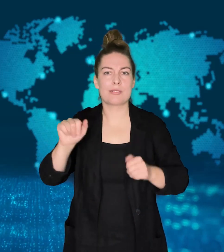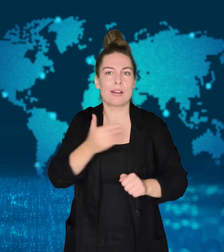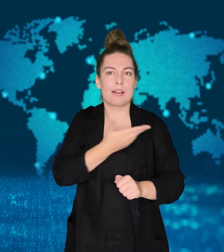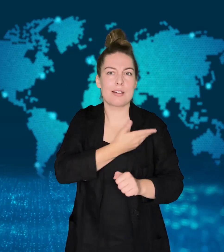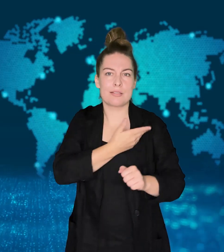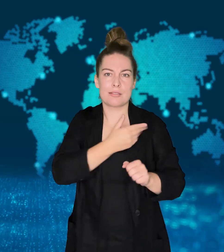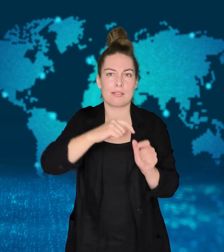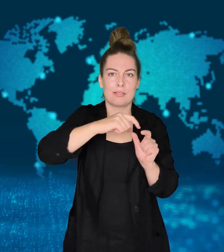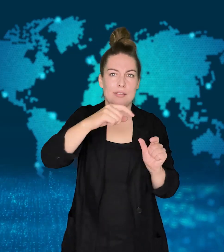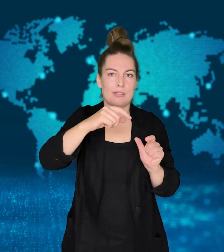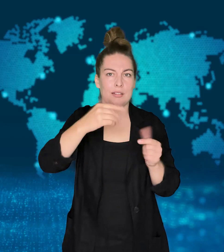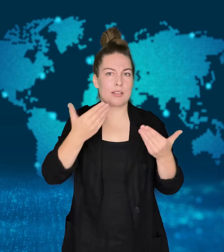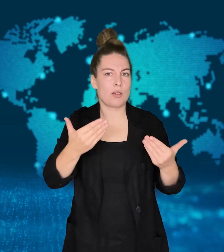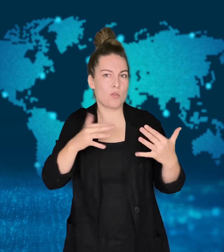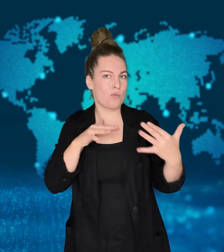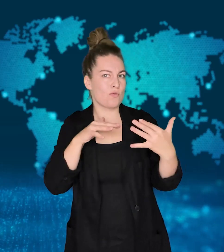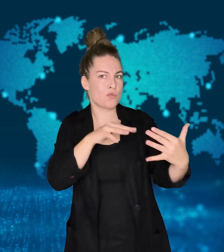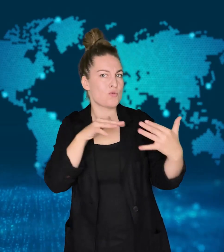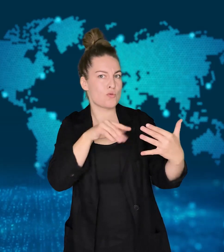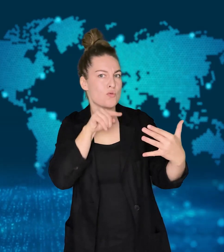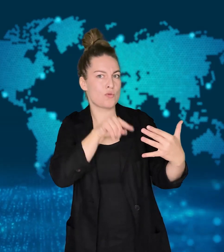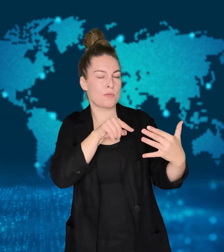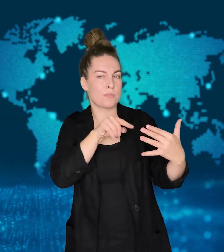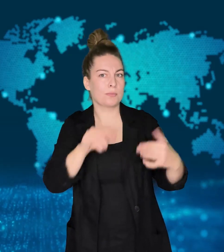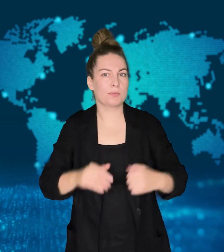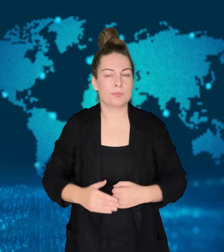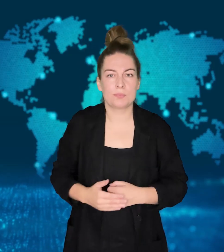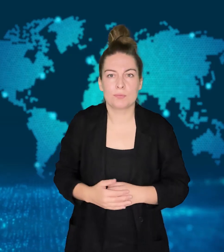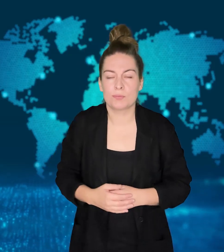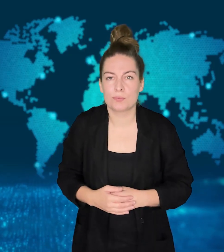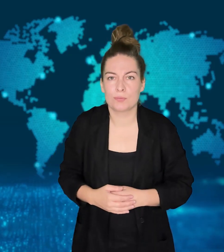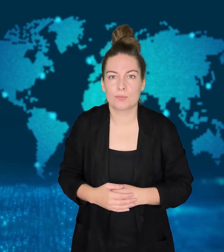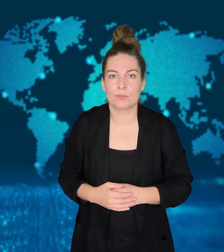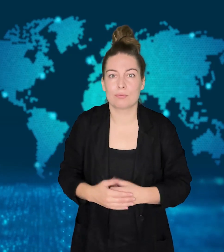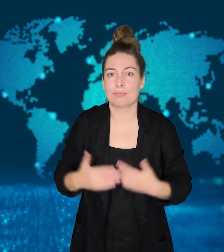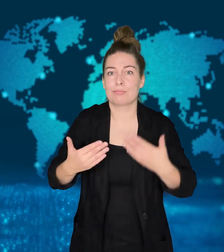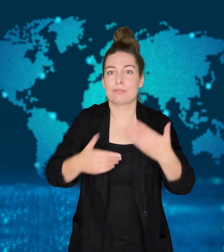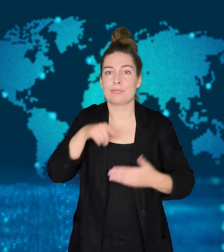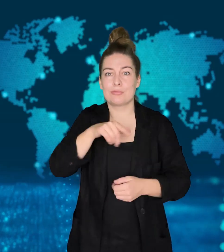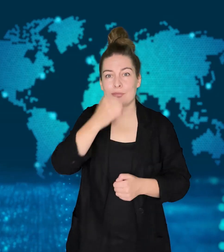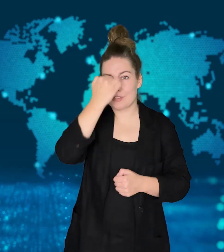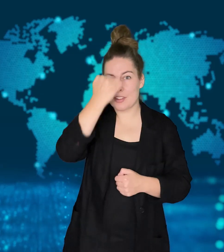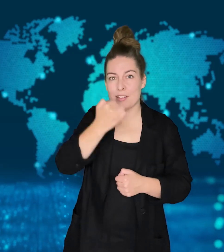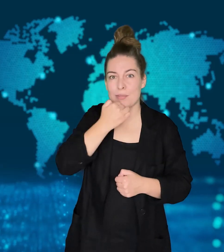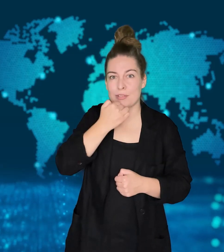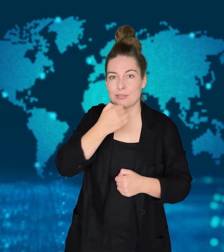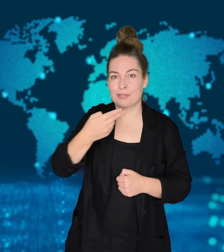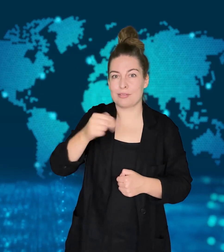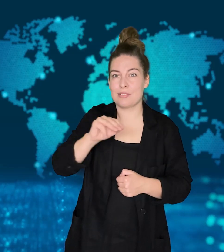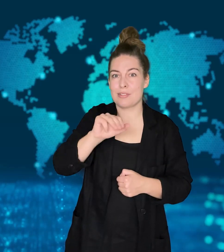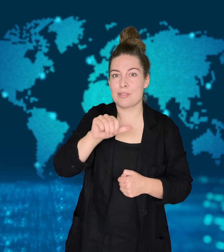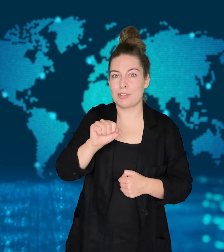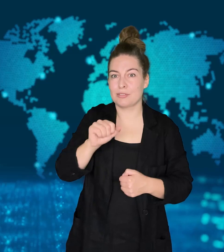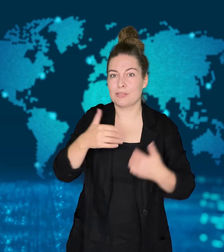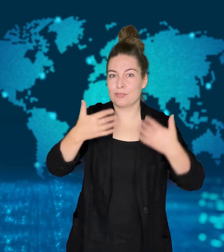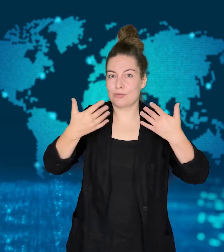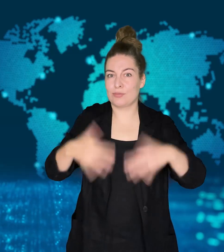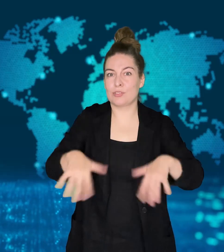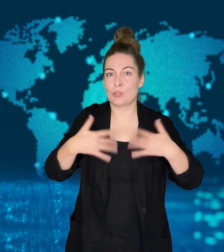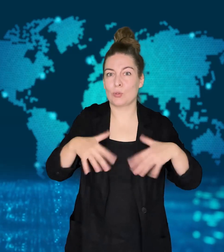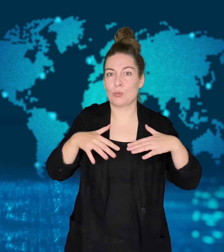After Hamas attacked Israel, Israel responded with a fierce bombardment of